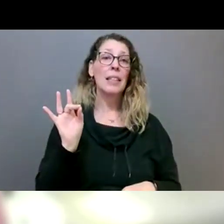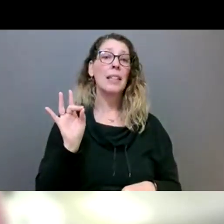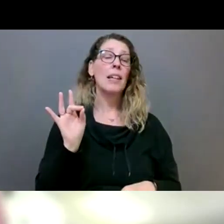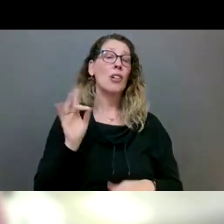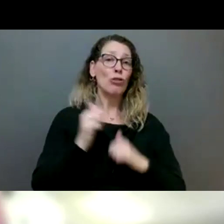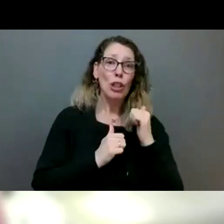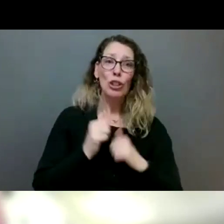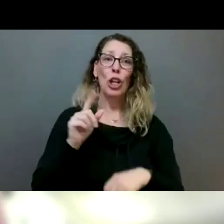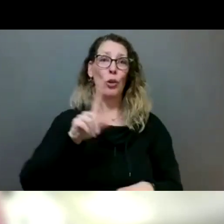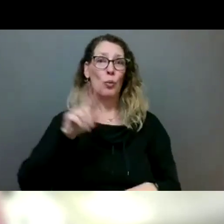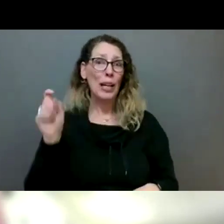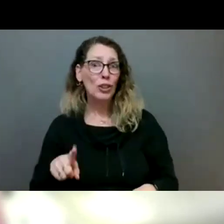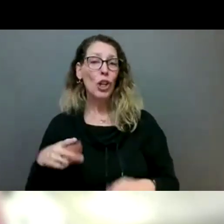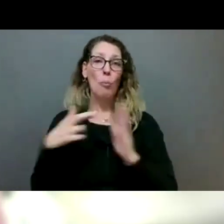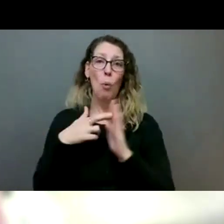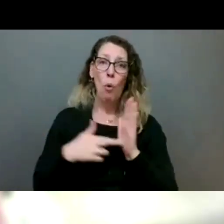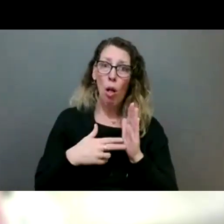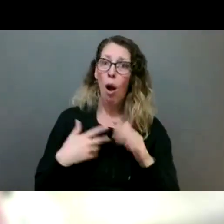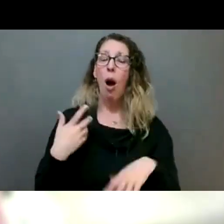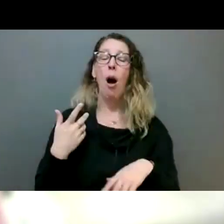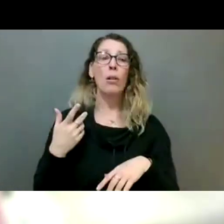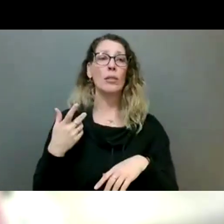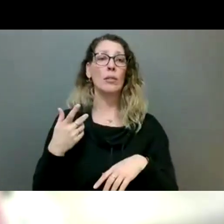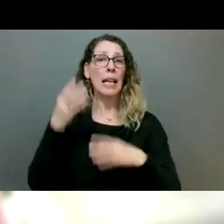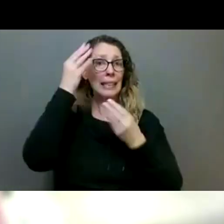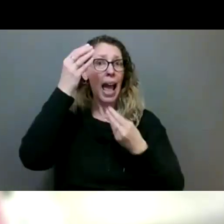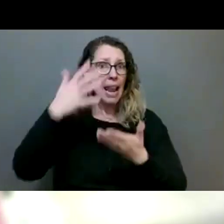protocols that they're using, the data that they're pulling and really just the scaffolds